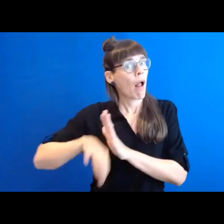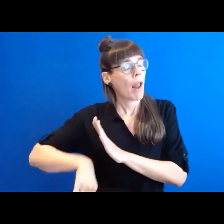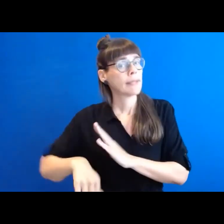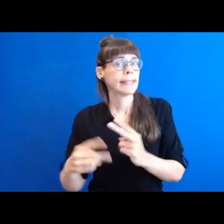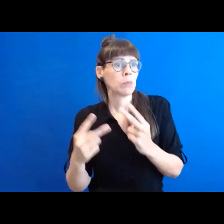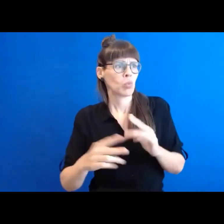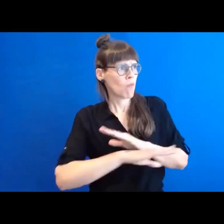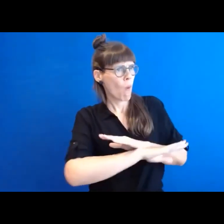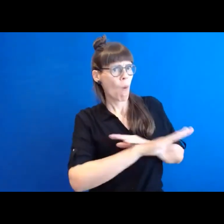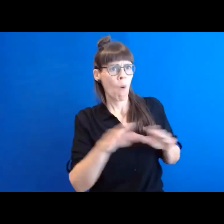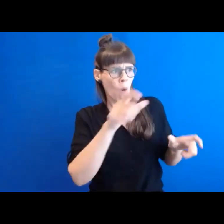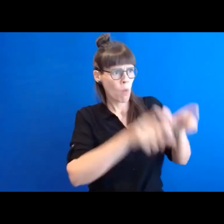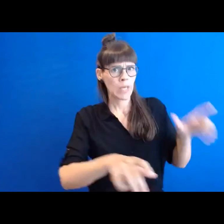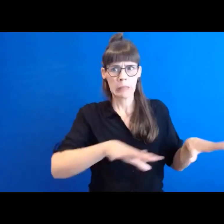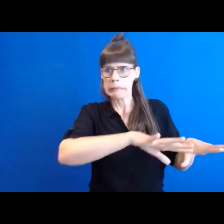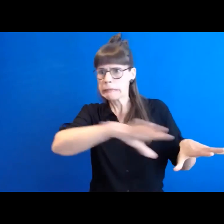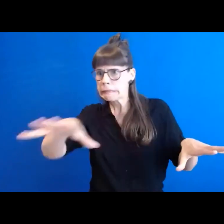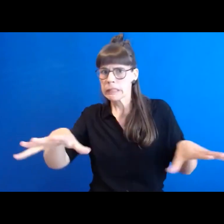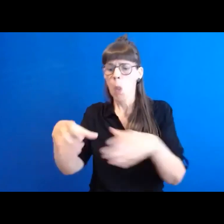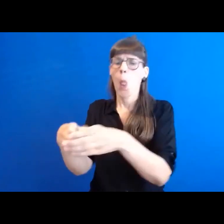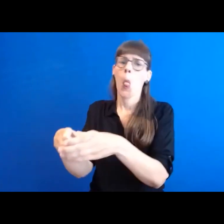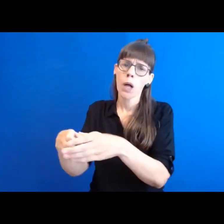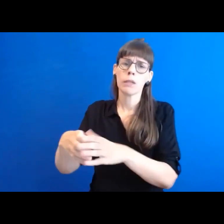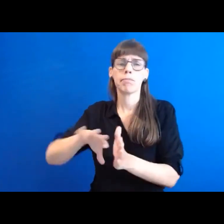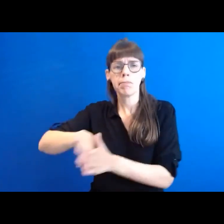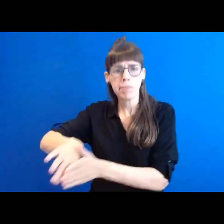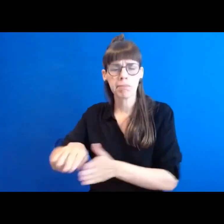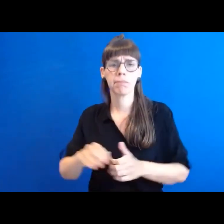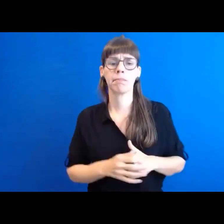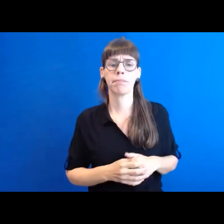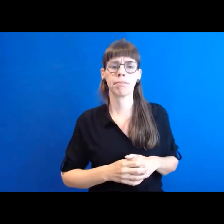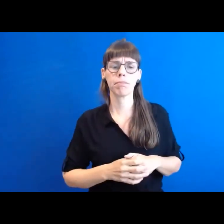the assumption that disability inclusion is not a priority within